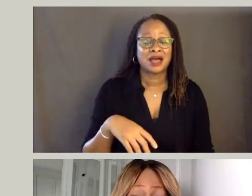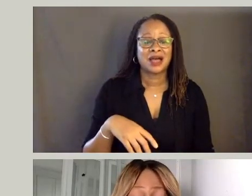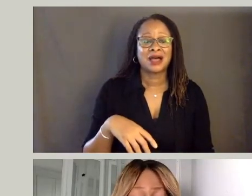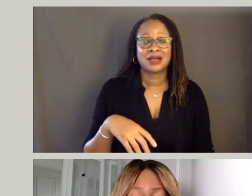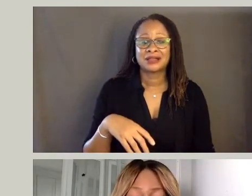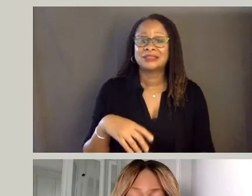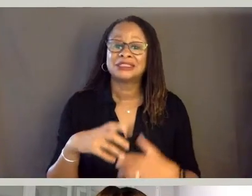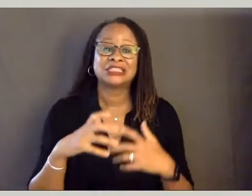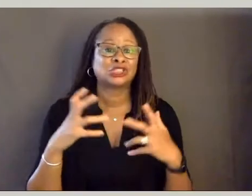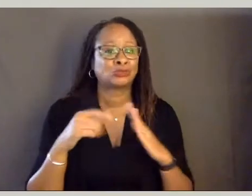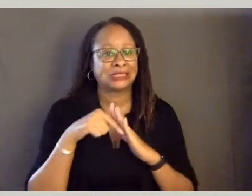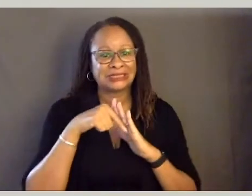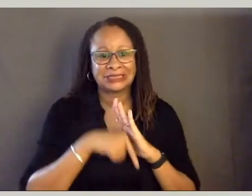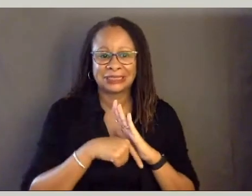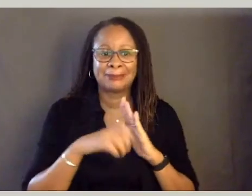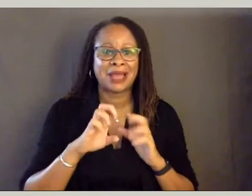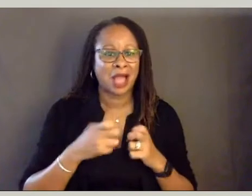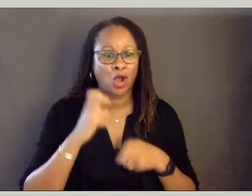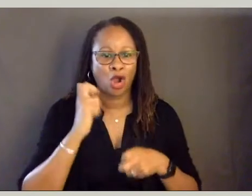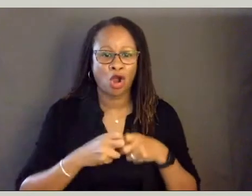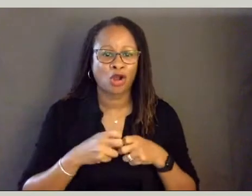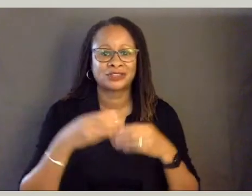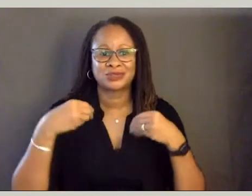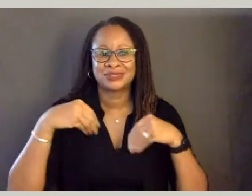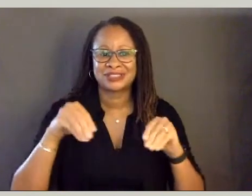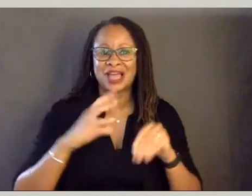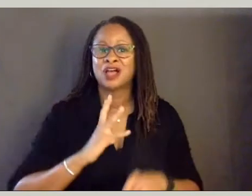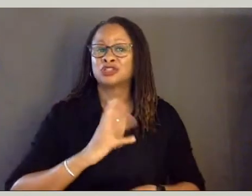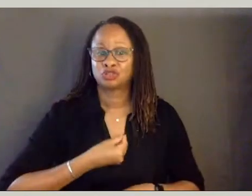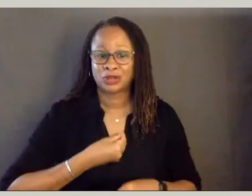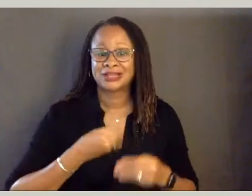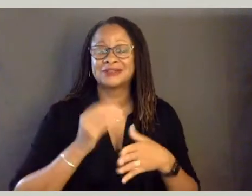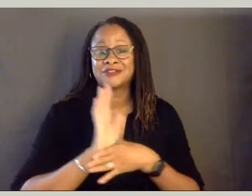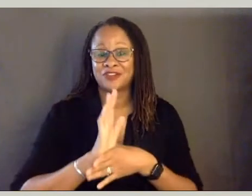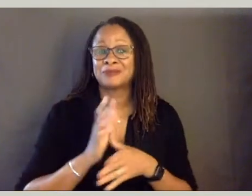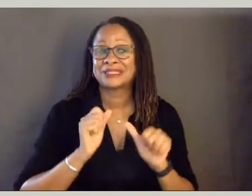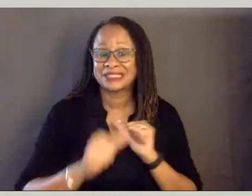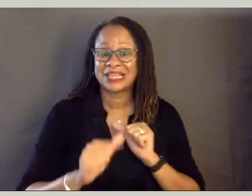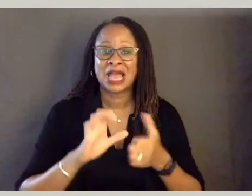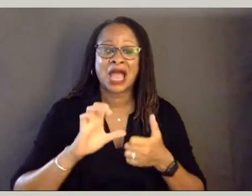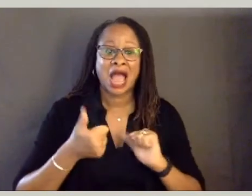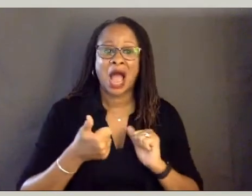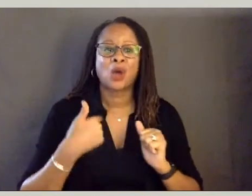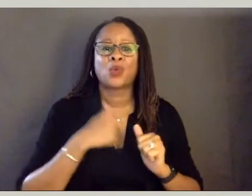It's really deep how hard it is to sell a trans film, still how we're considered niche still.